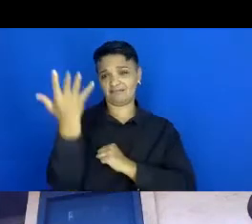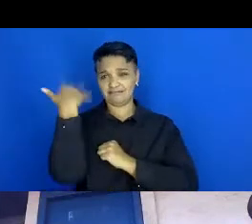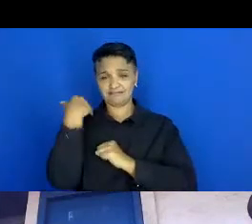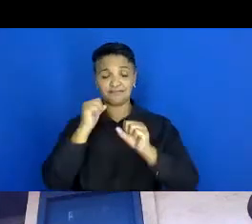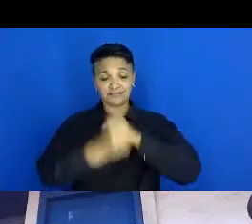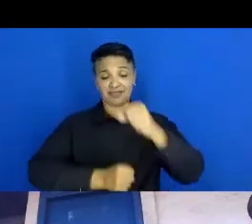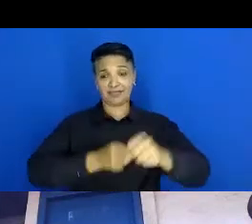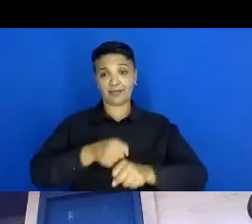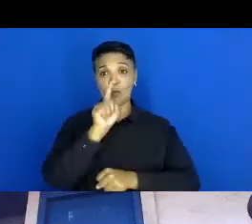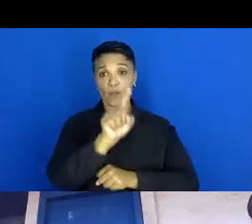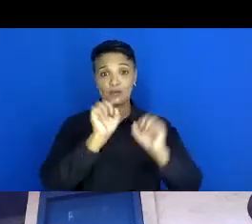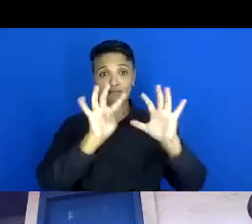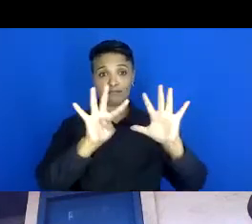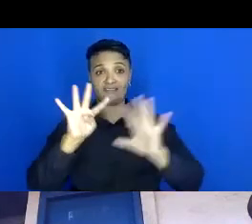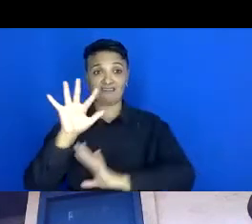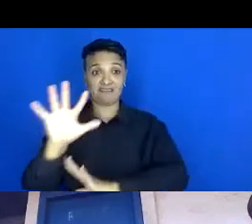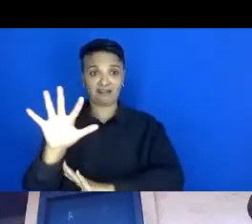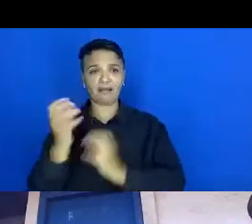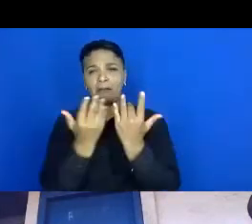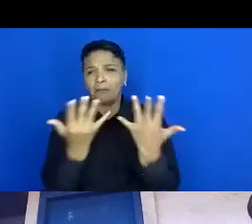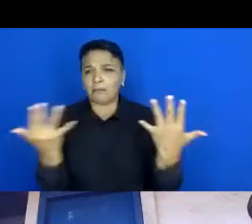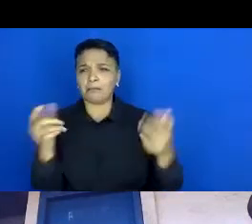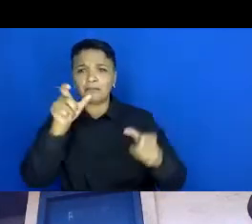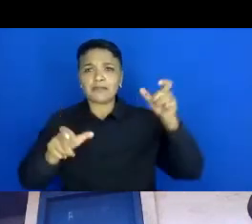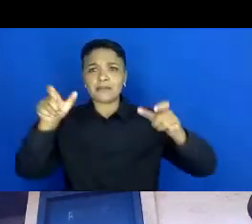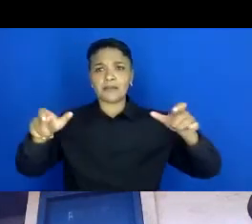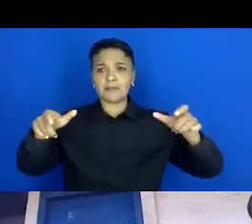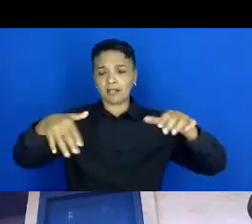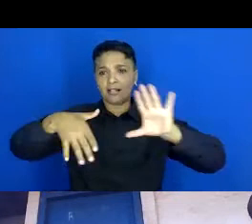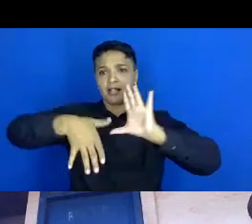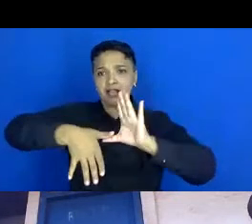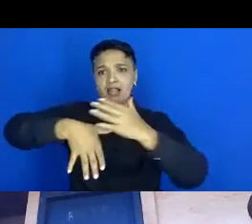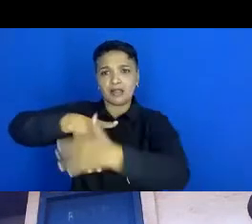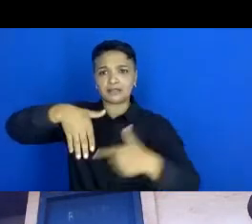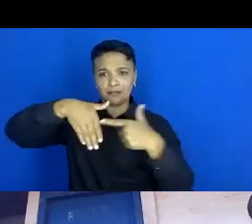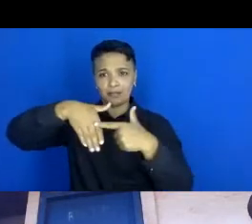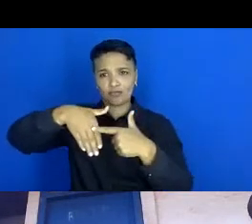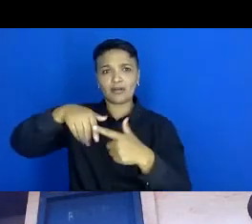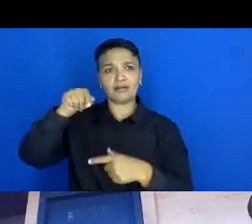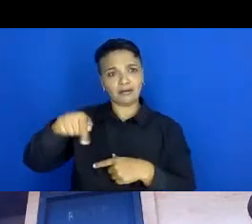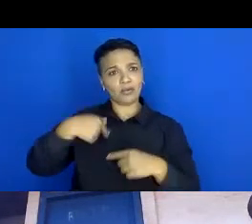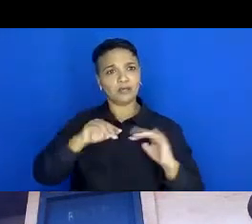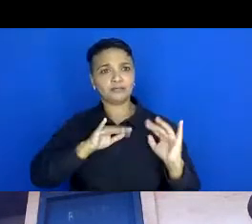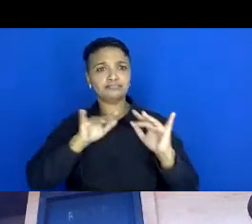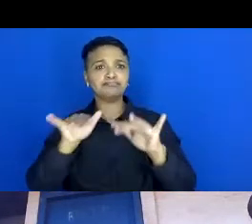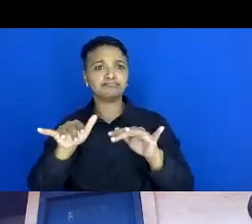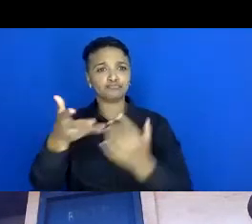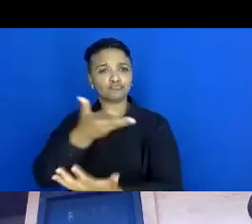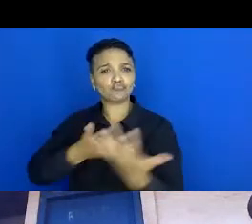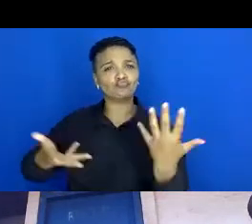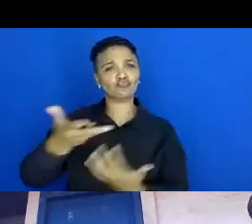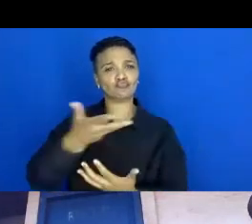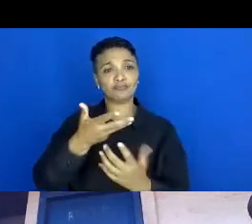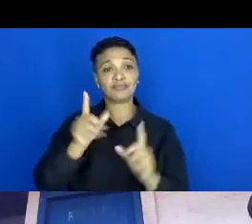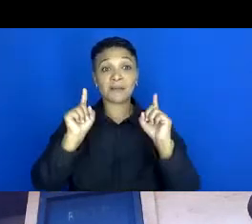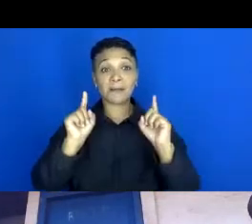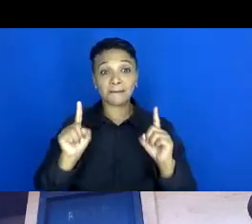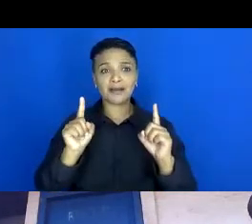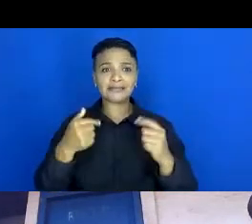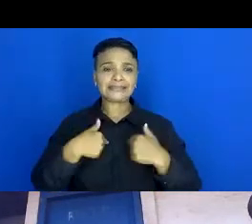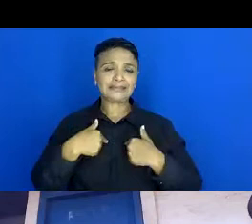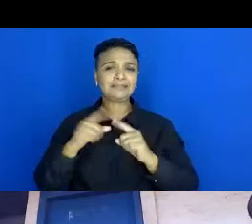of domestic and structural poverty by property violence because abolishing reminds in our society